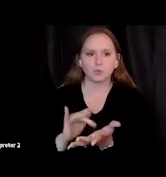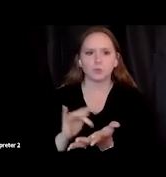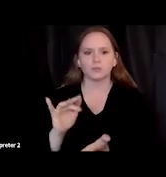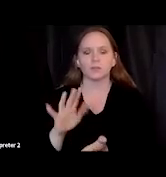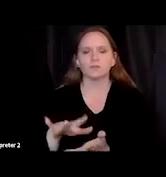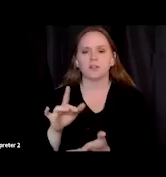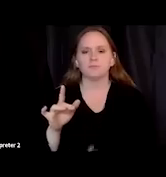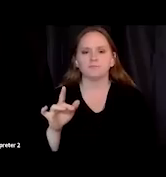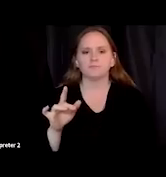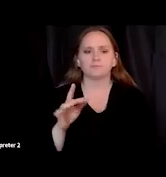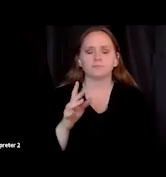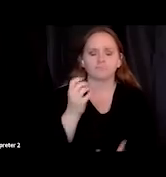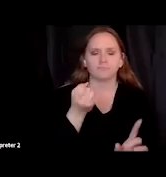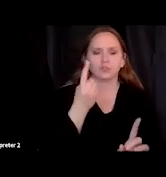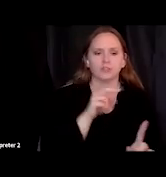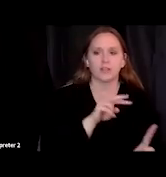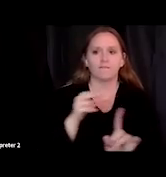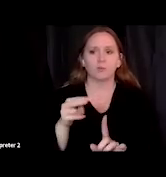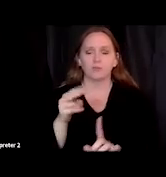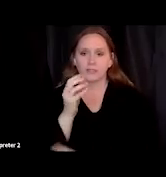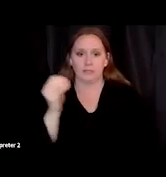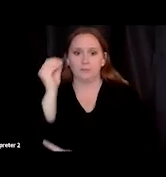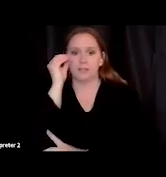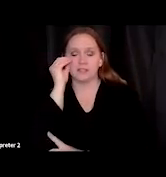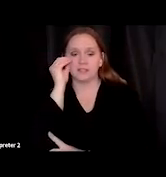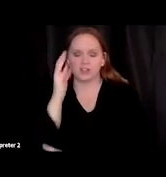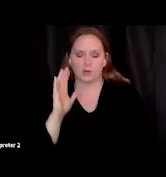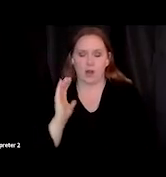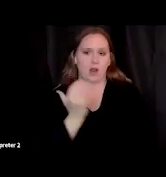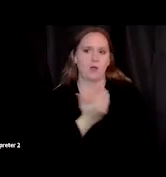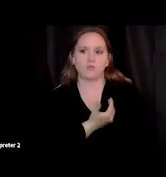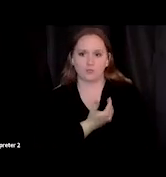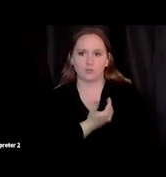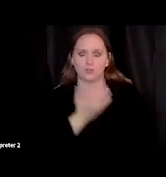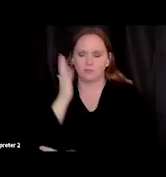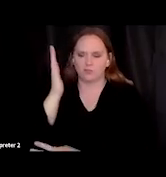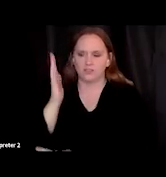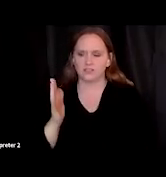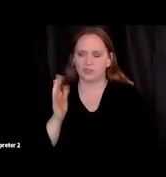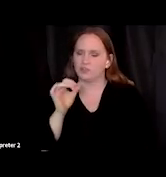and opinions expressed today are those of ours, the presenters, and not necessarily reflect those